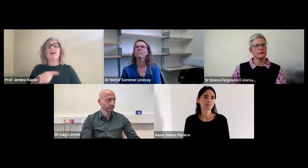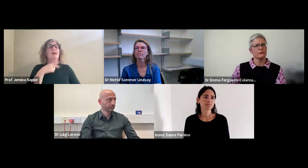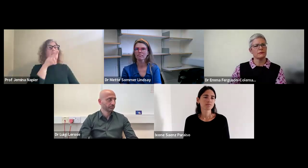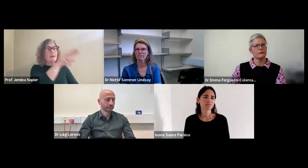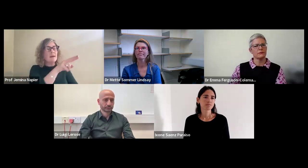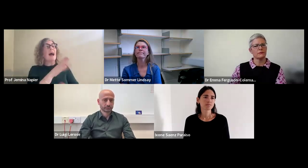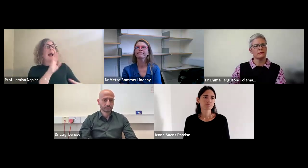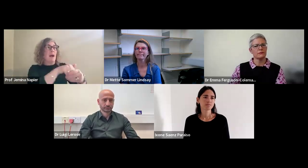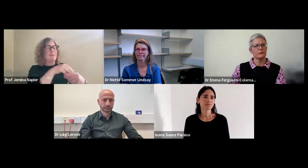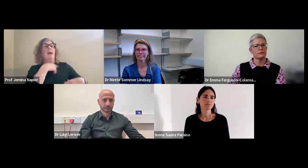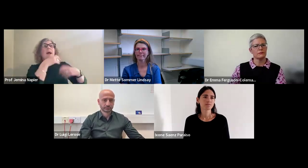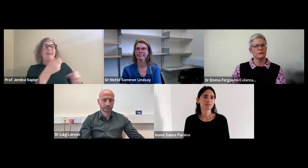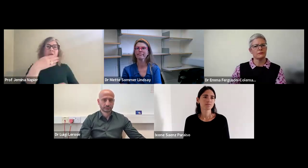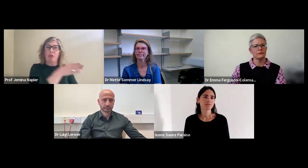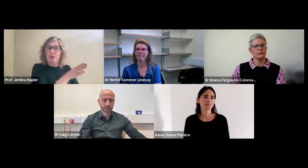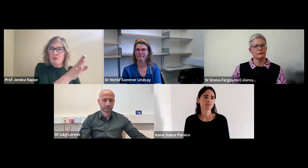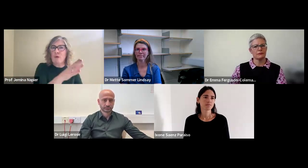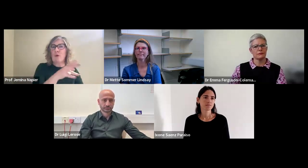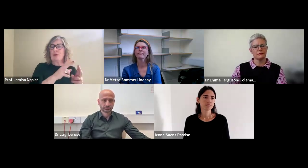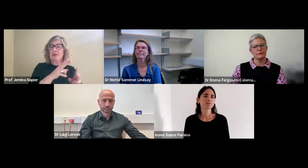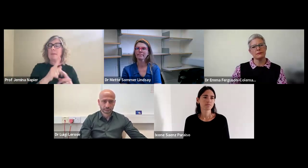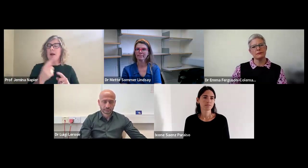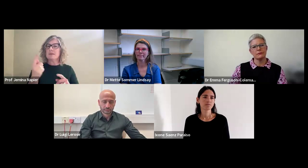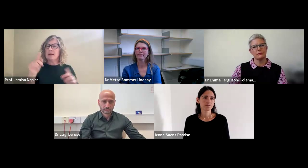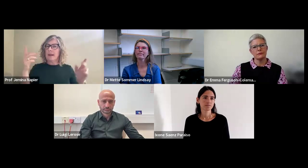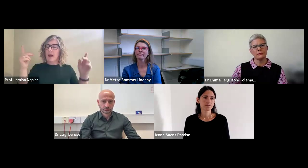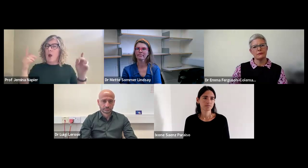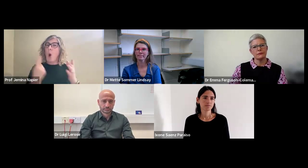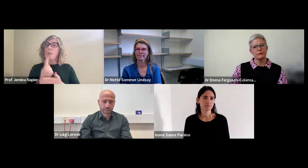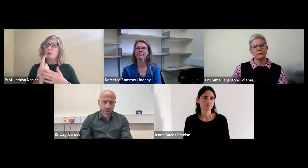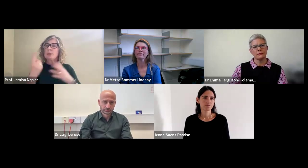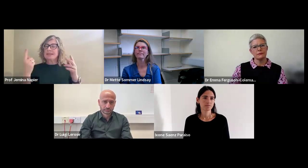going out into the world with interpreters, participating in being included via interpreters